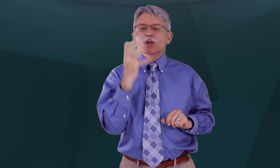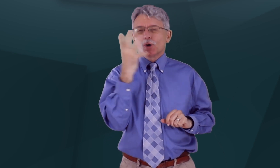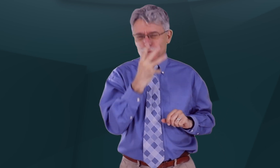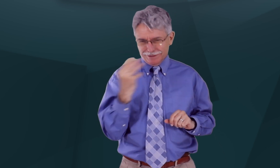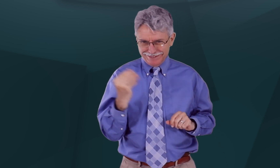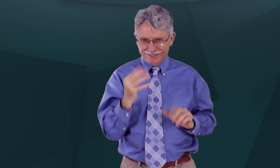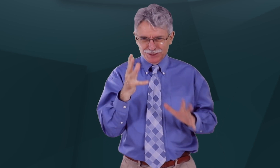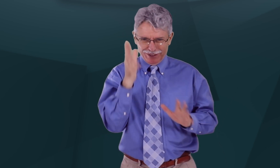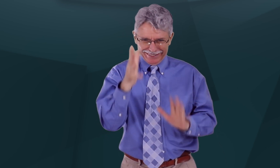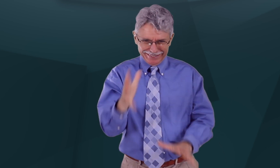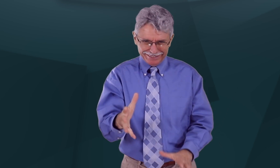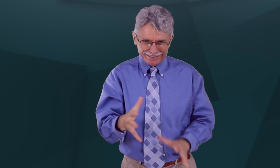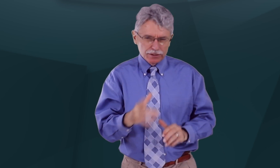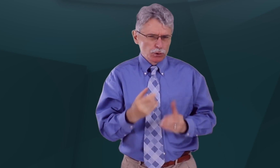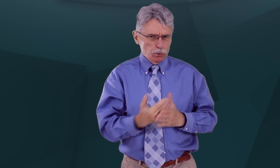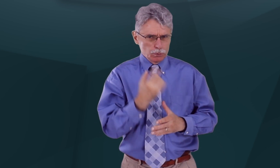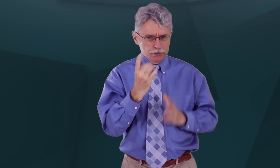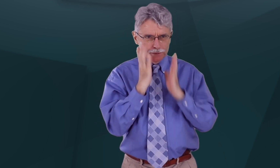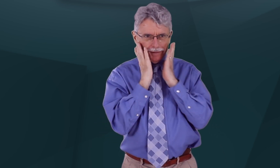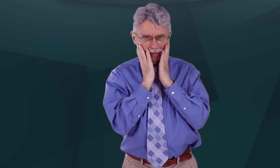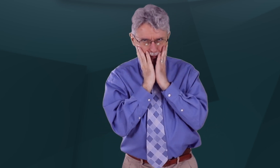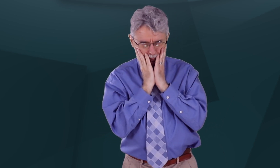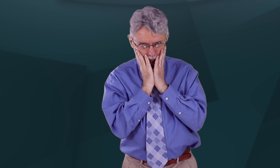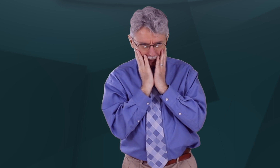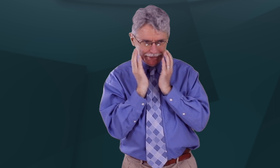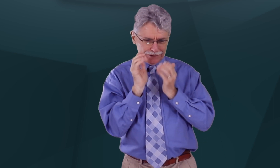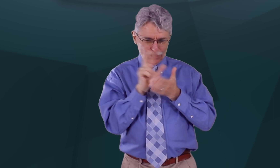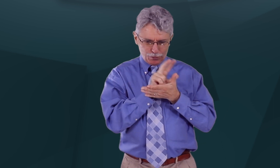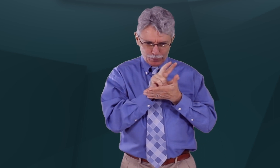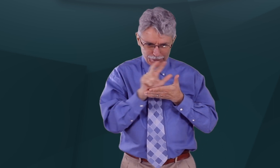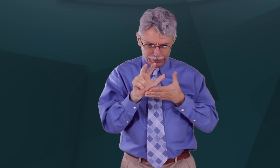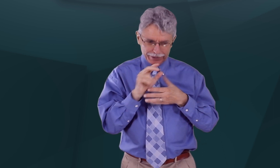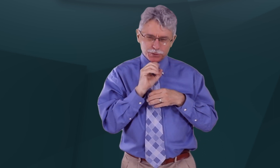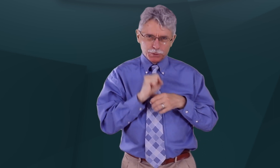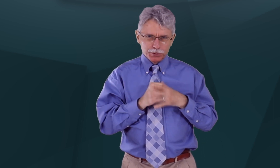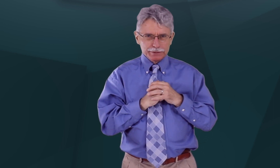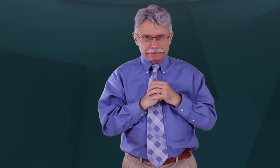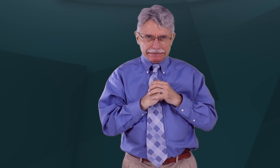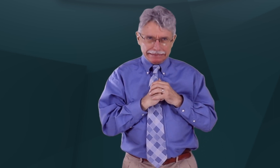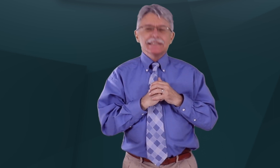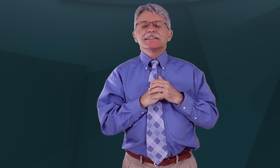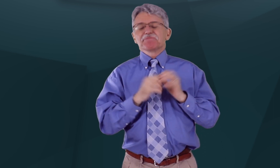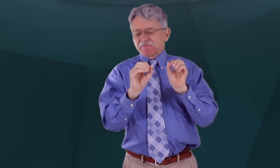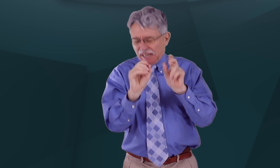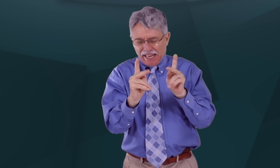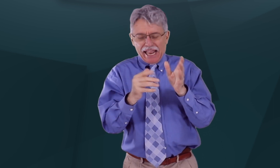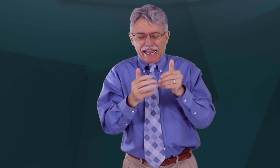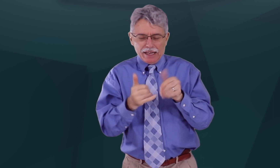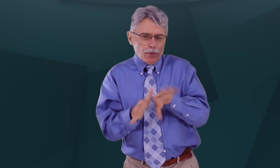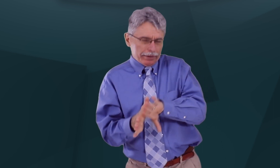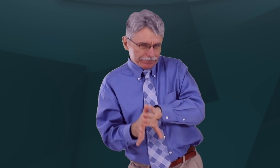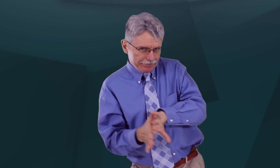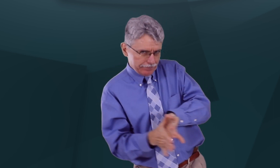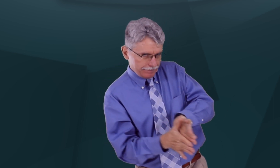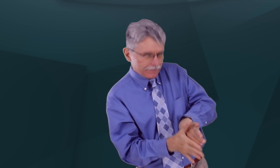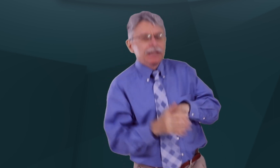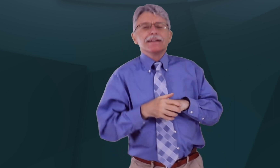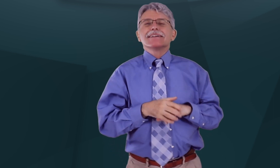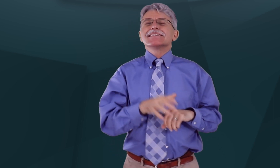But we have seven gorgeous grandchildren. The newest one -- oh, she's only three weeks old. But anyway, I'll put that aside.